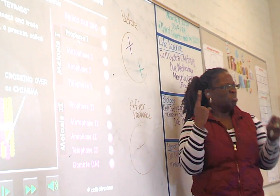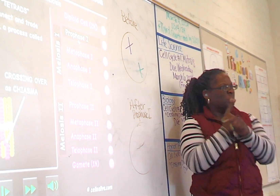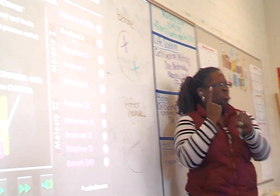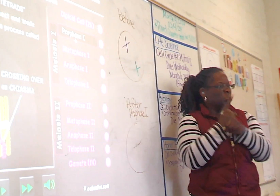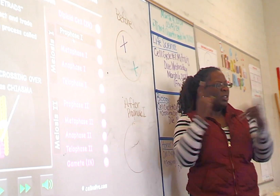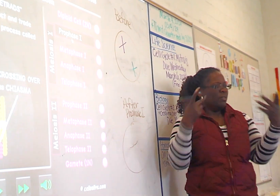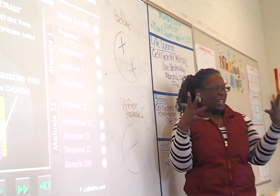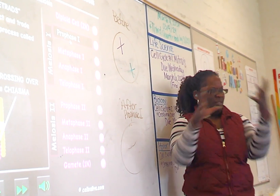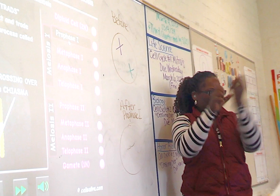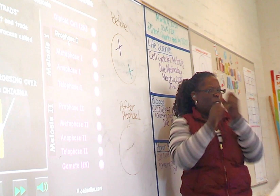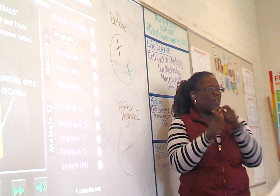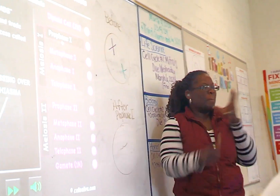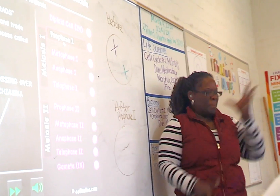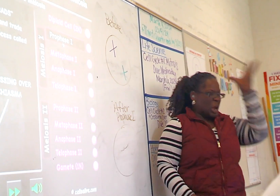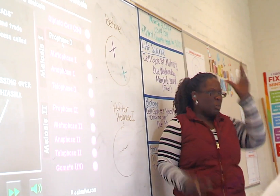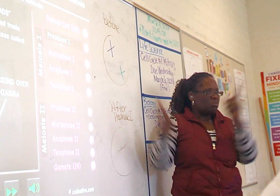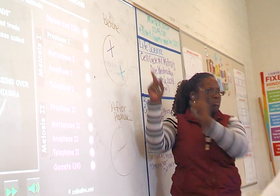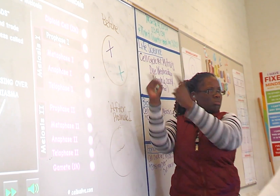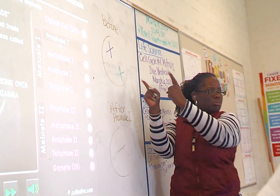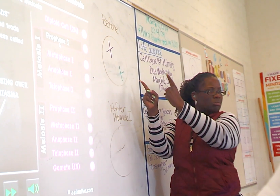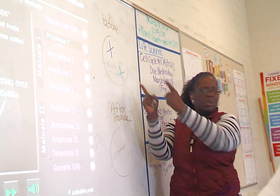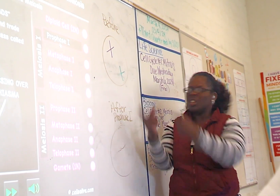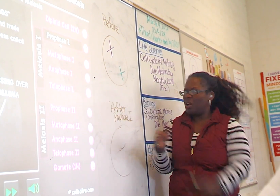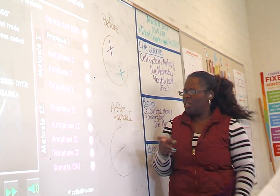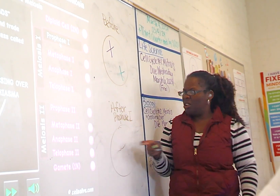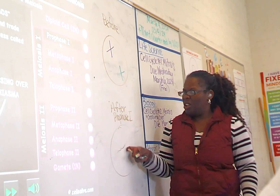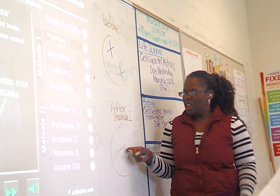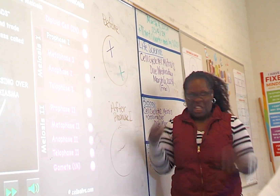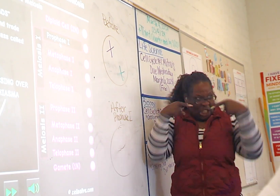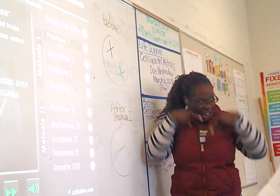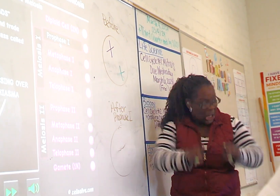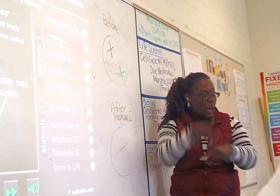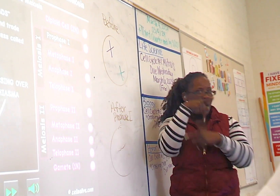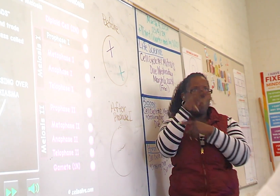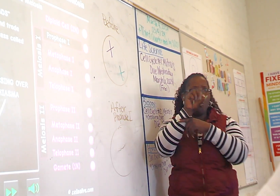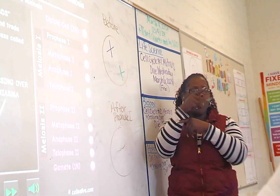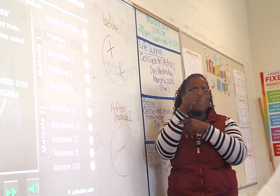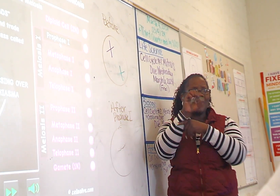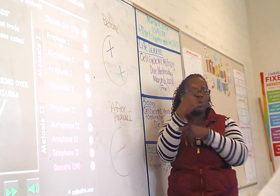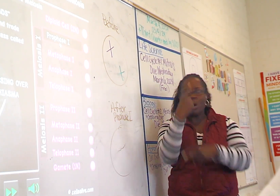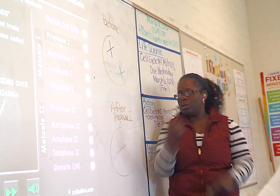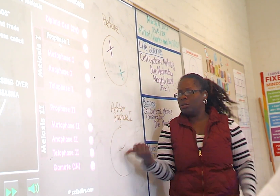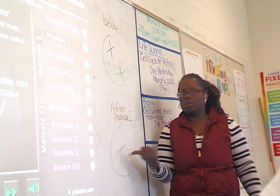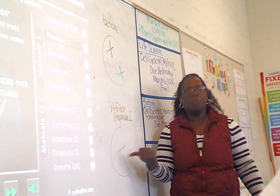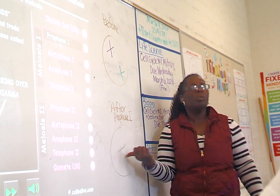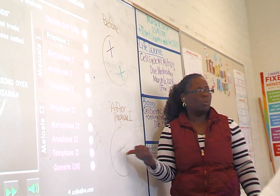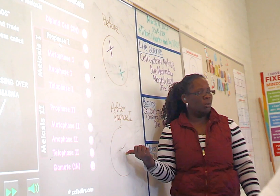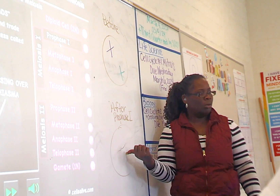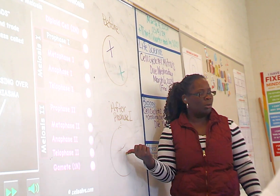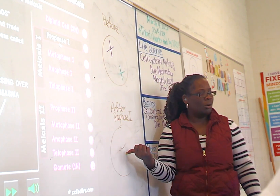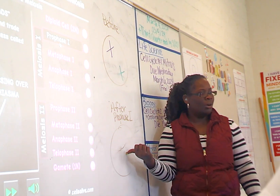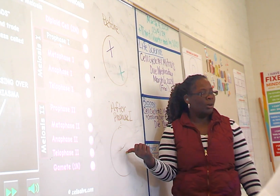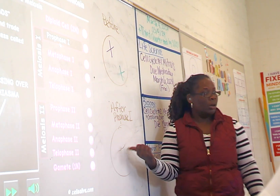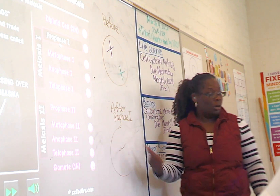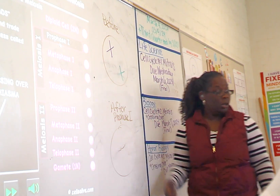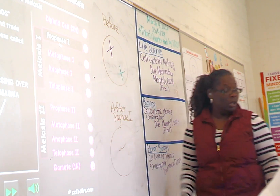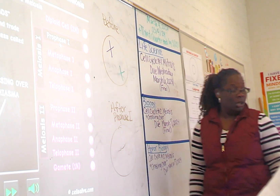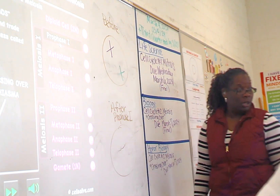So we're finished combining the parent cells. This is during prophase one.